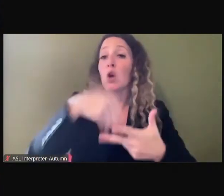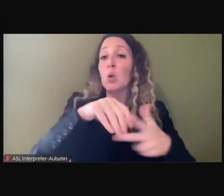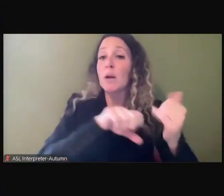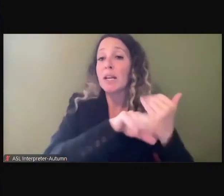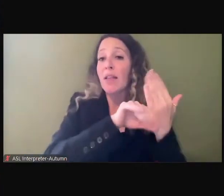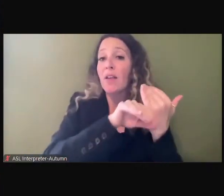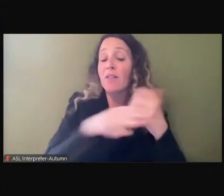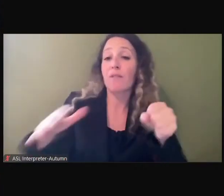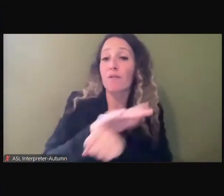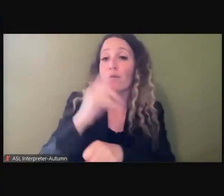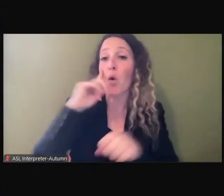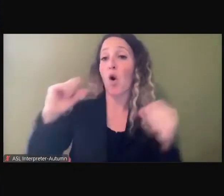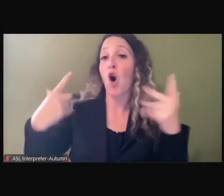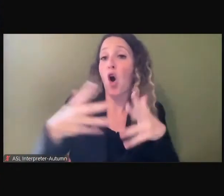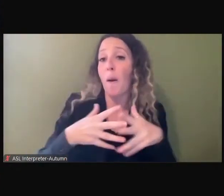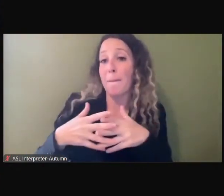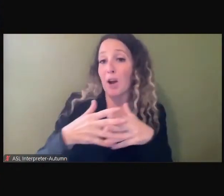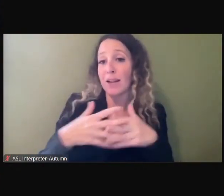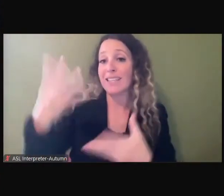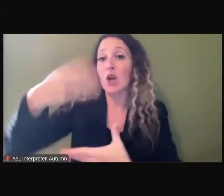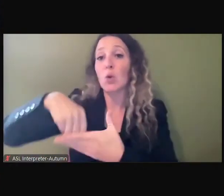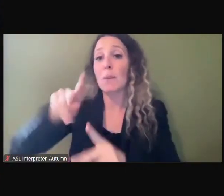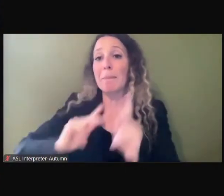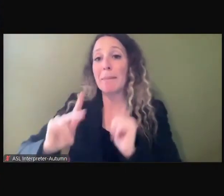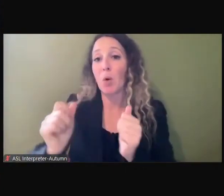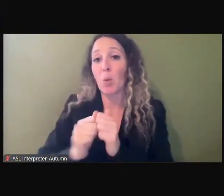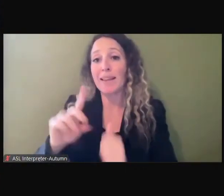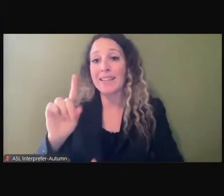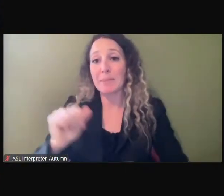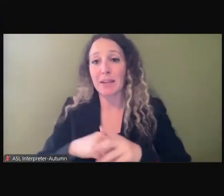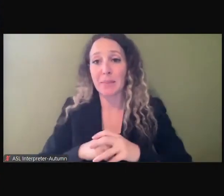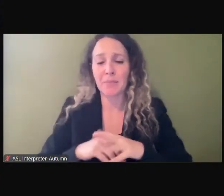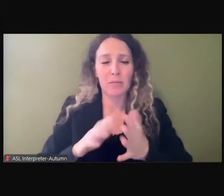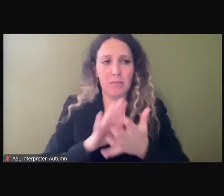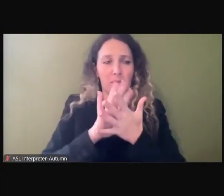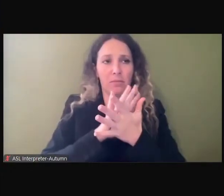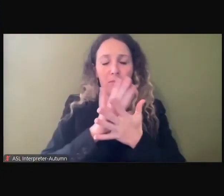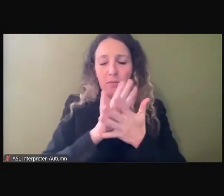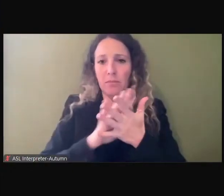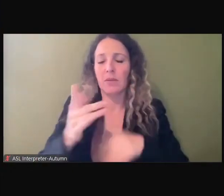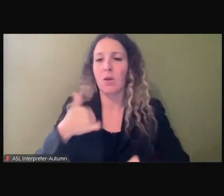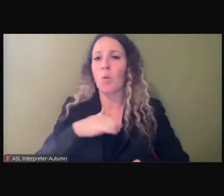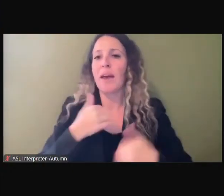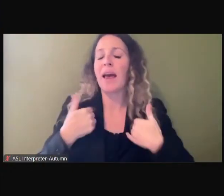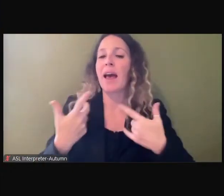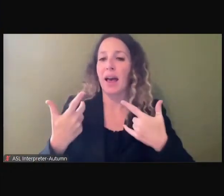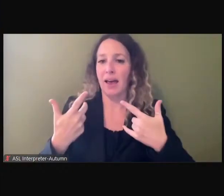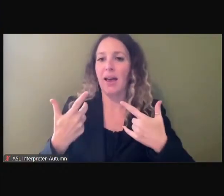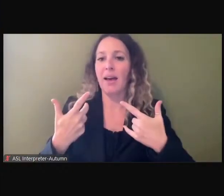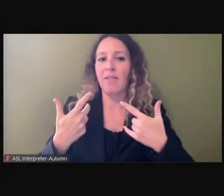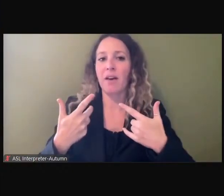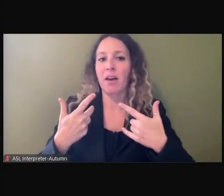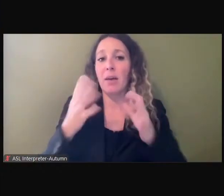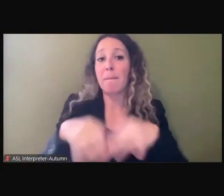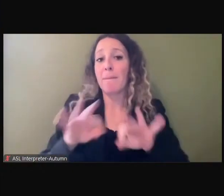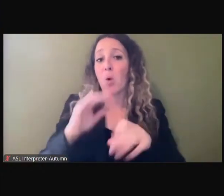including those with disabilities. As we navigate a landmark year in federal telehealth policy,